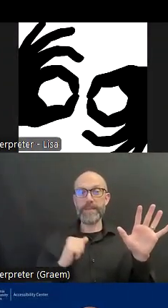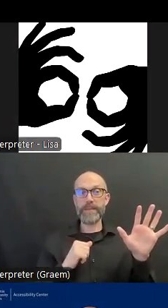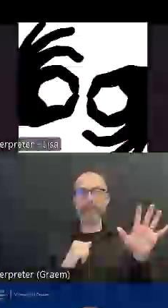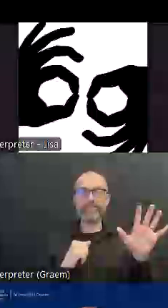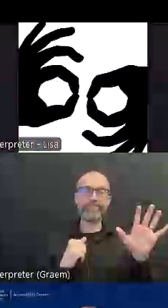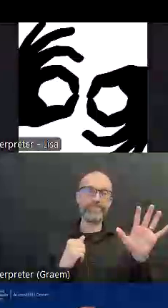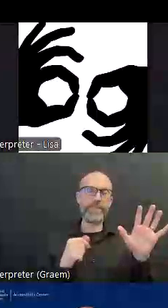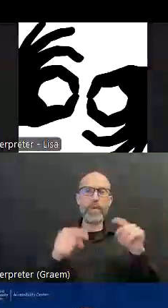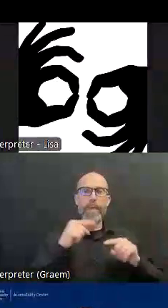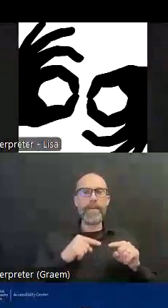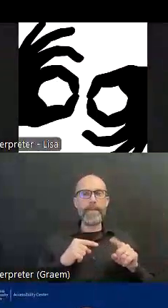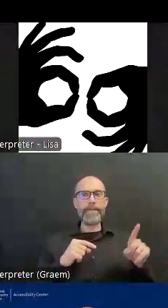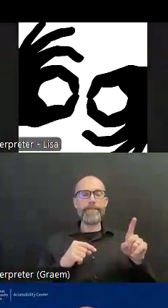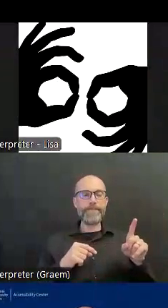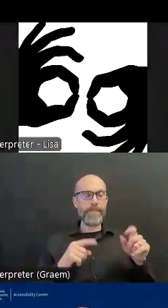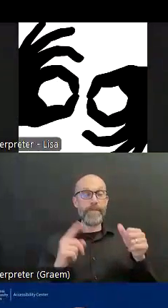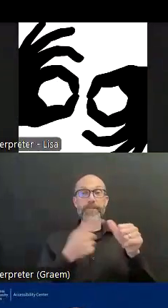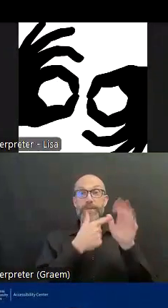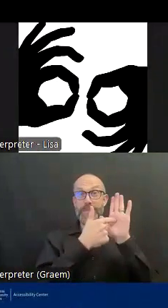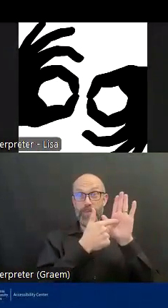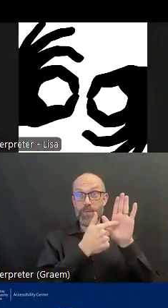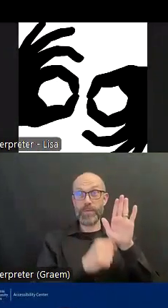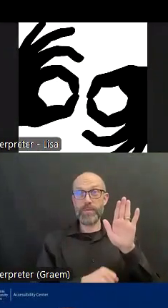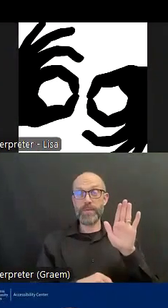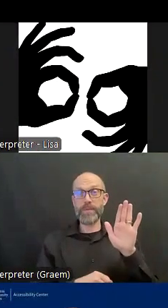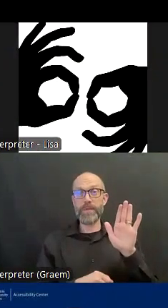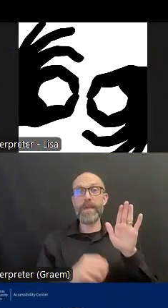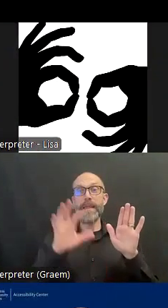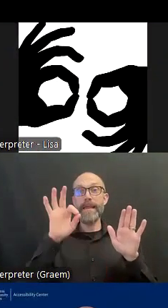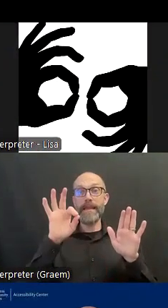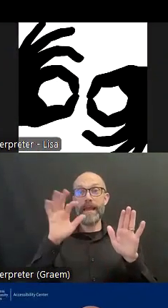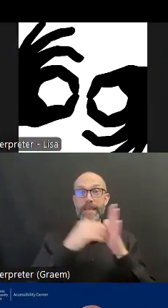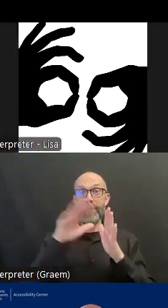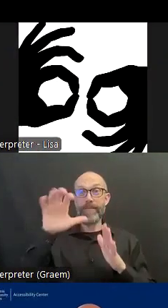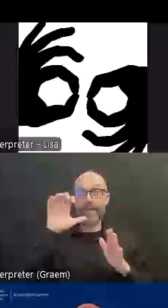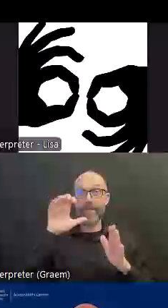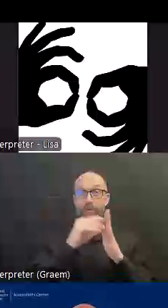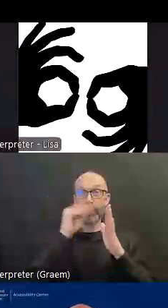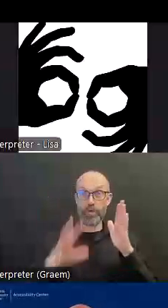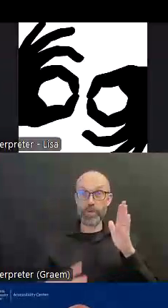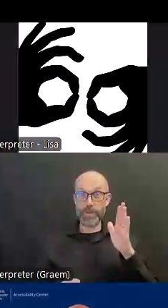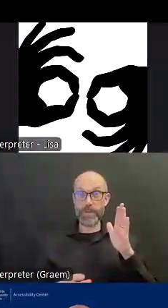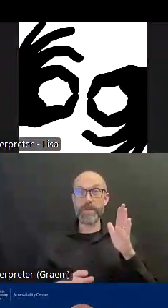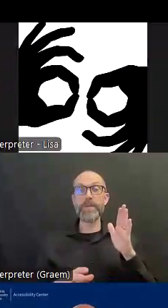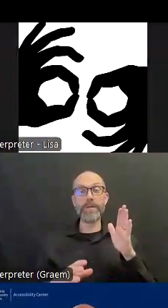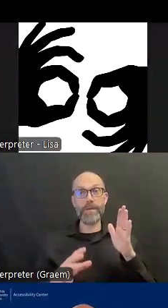let me go back real quick. In the first example that we had, we had 9,500 students that has a very high likelihood